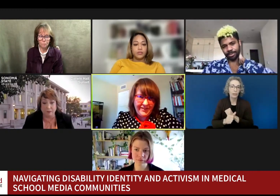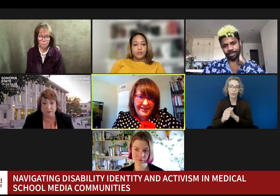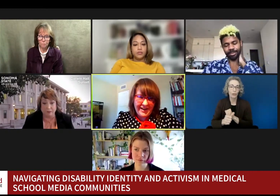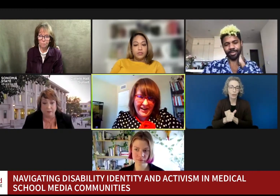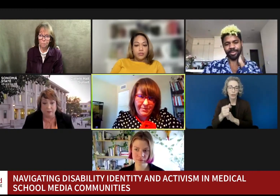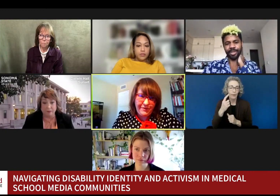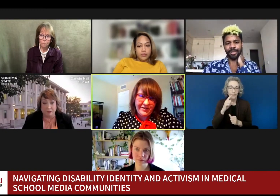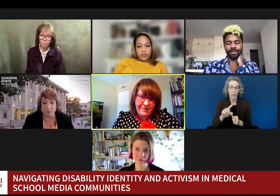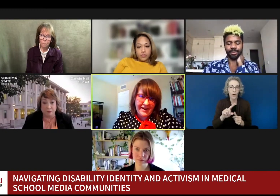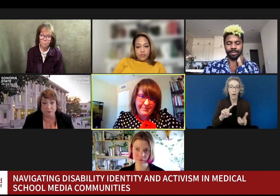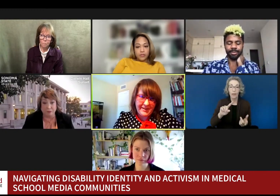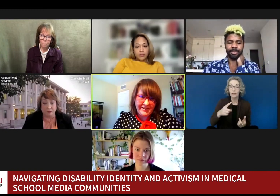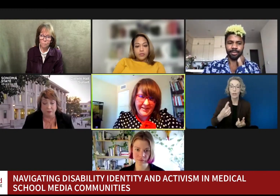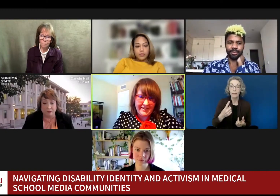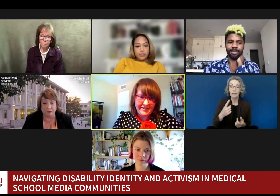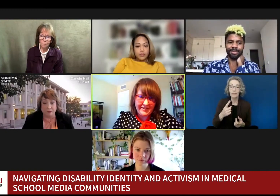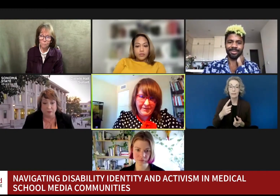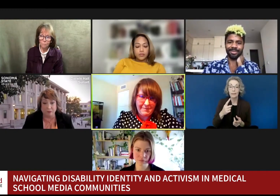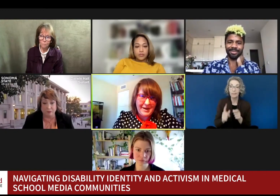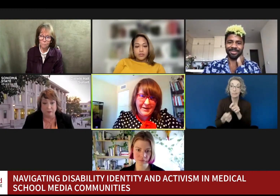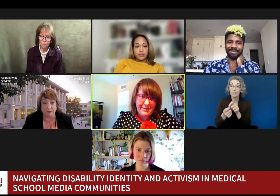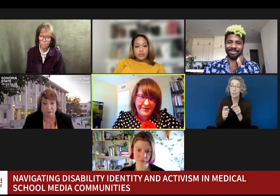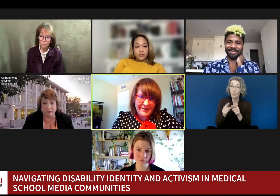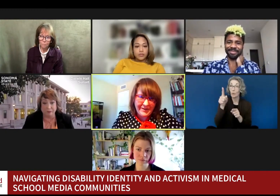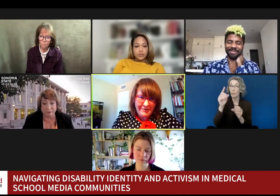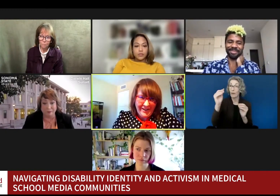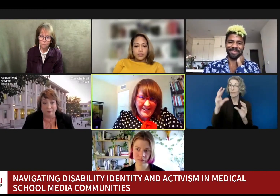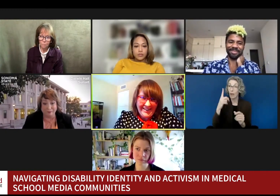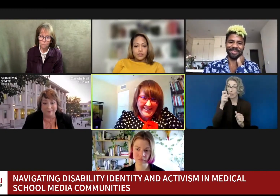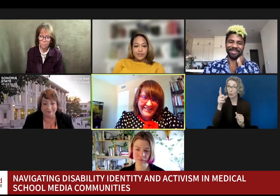because they said something really mean about your disability.